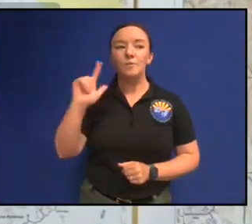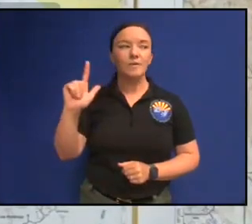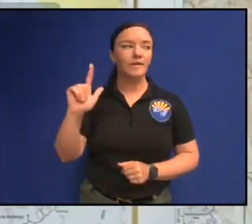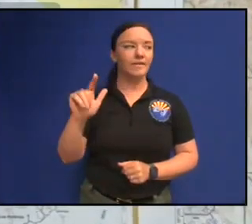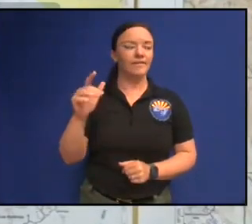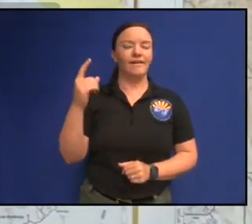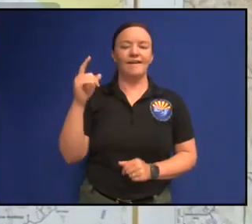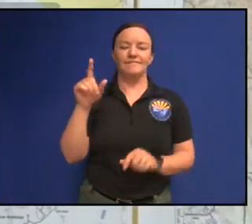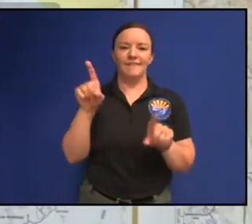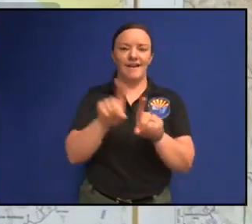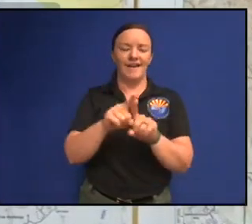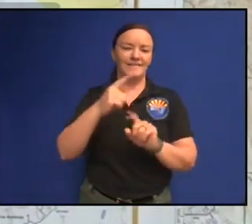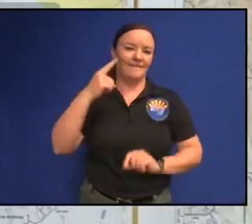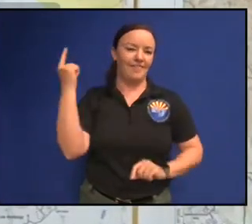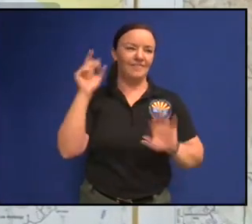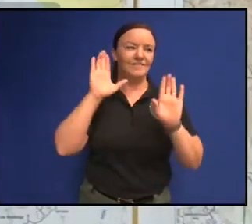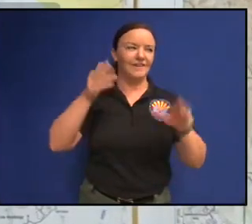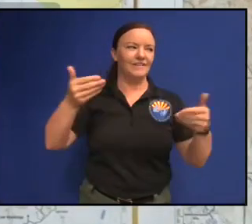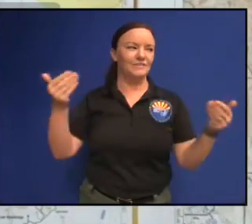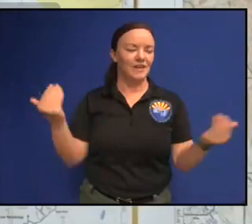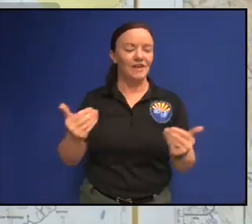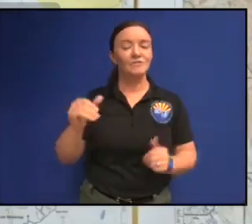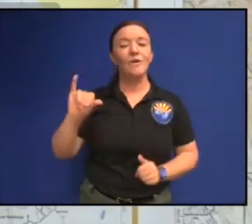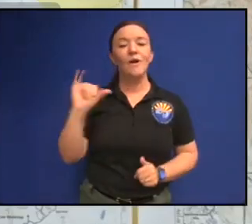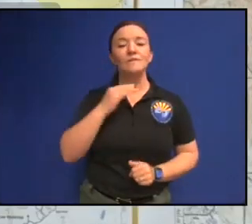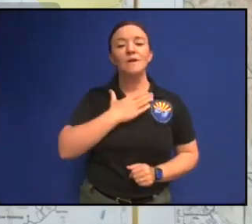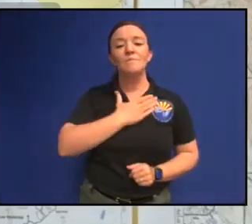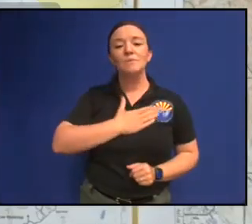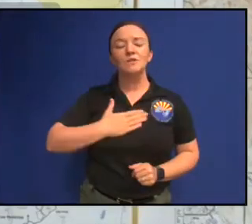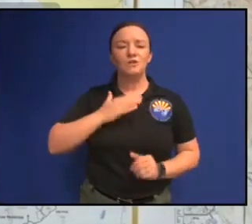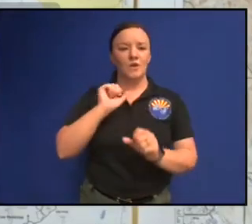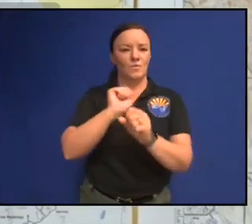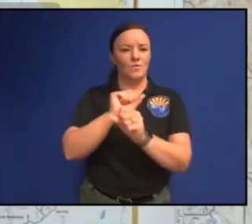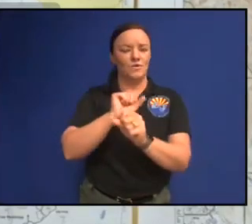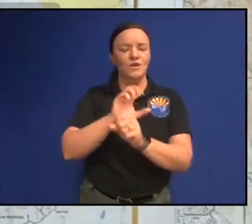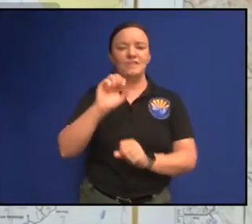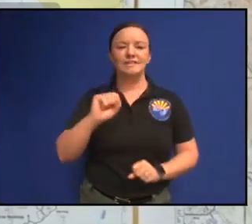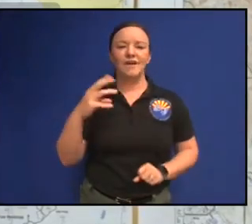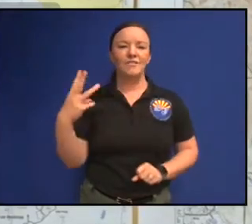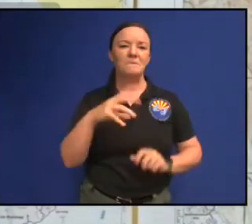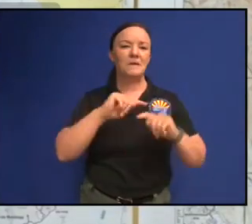ALSO, APPRECIATE THE WORK THAT SOUTHWEST TEAM 1 OR TEAM 2 HAS BEEN DOING NOW IN THE SOUTH ZONE.